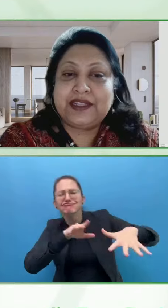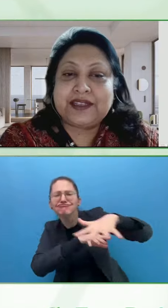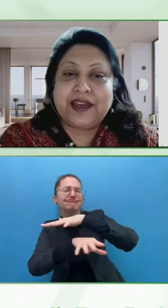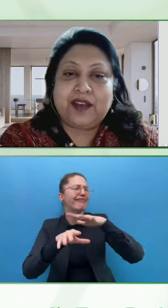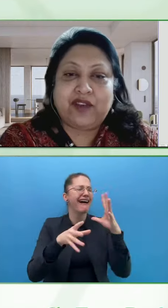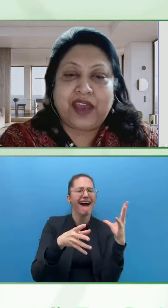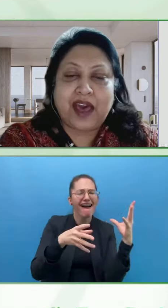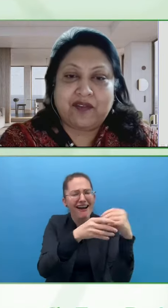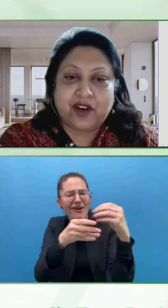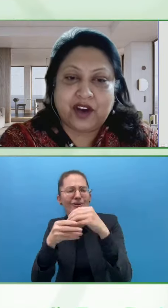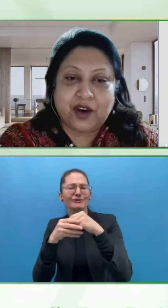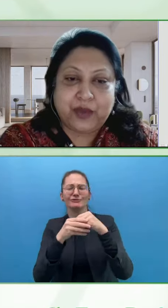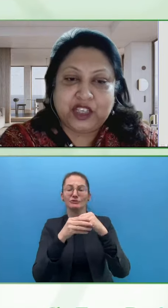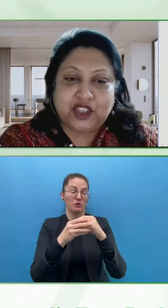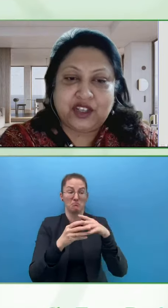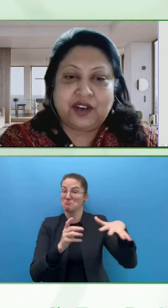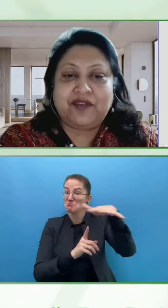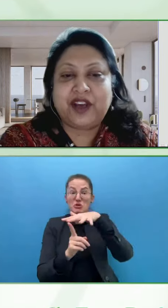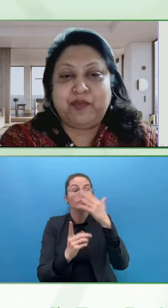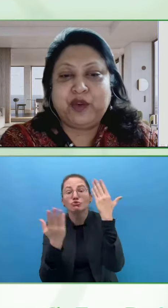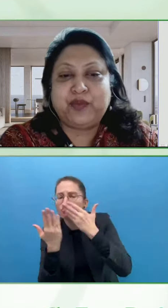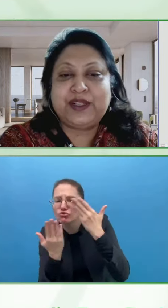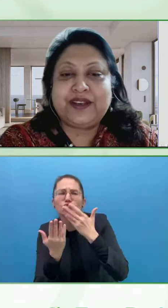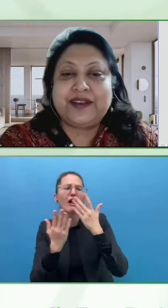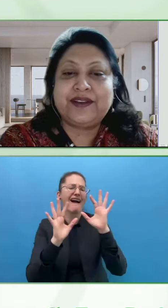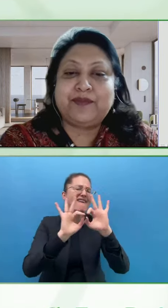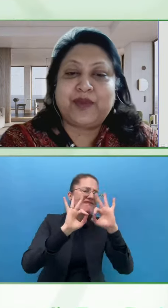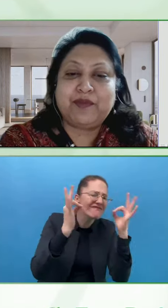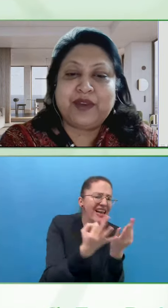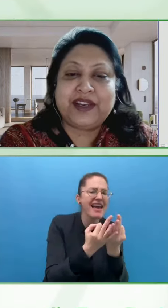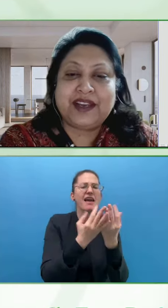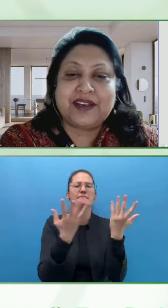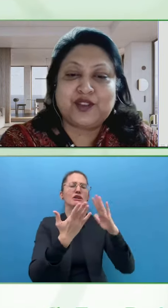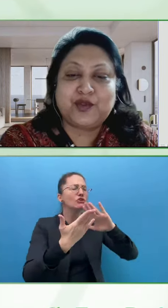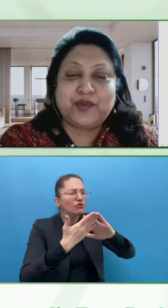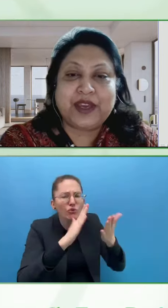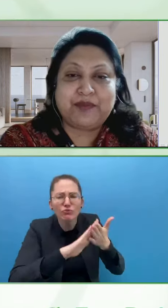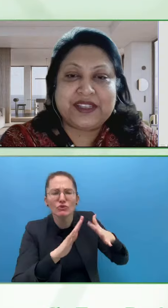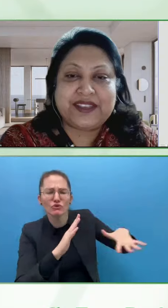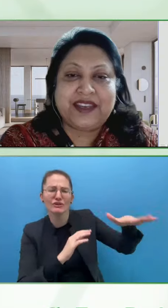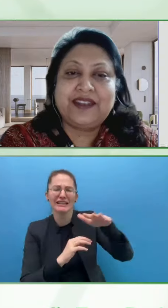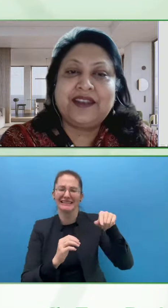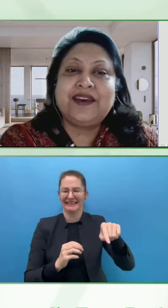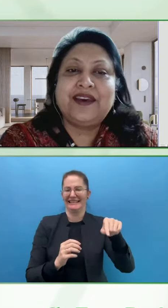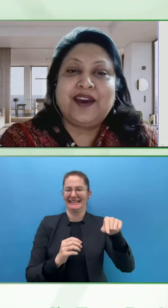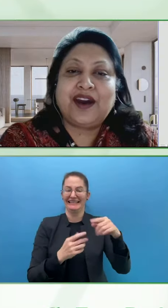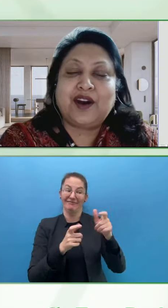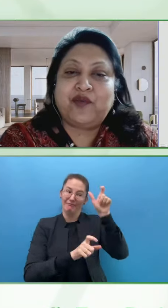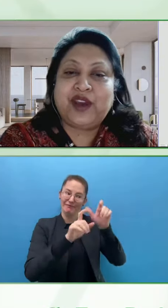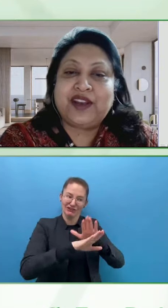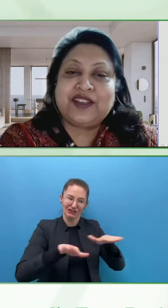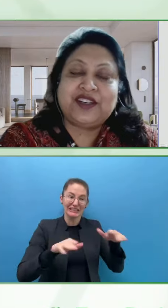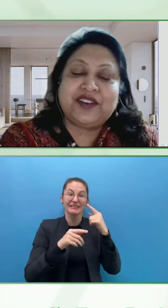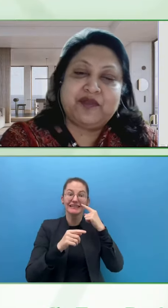In the slide we have a picture where pupils in a classroom can be seen, where students